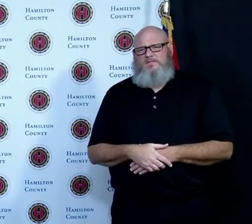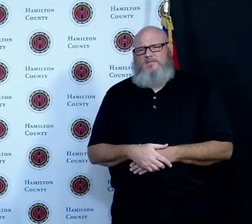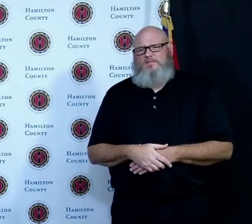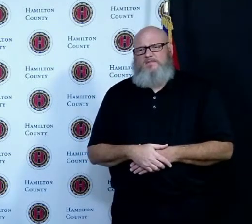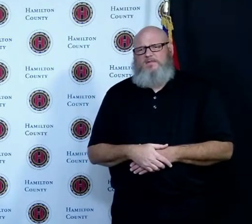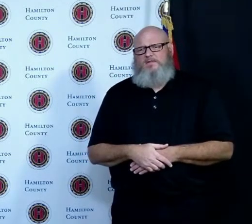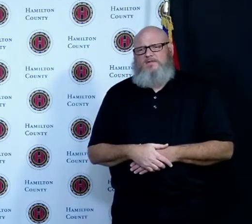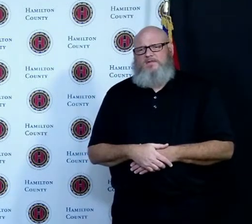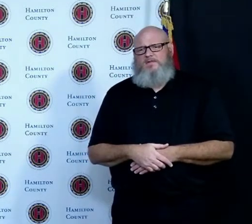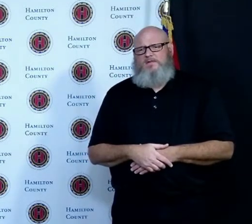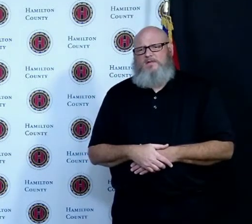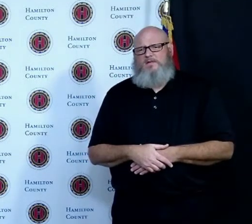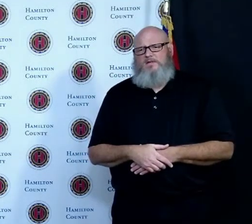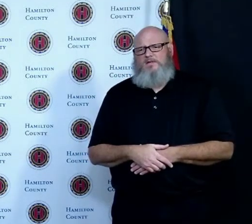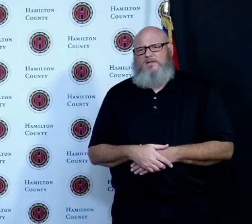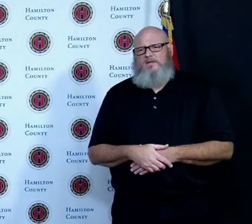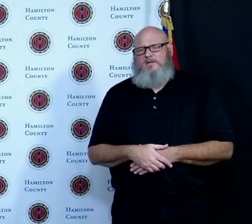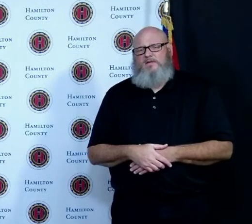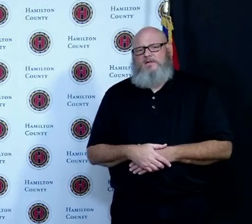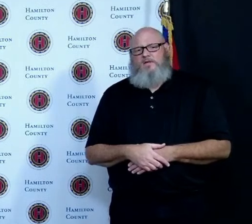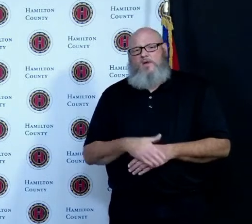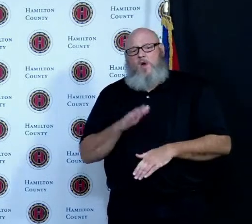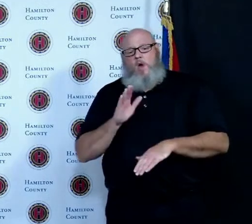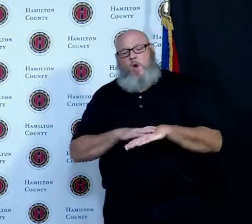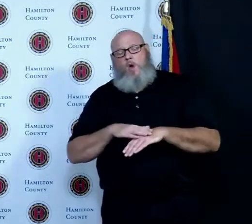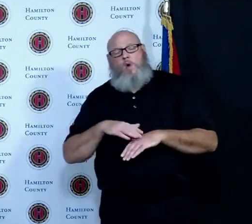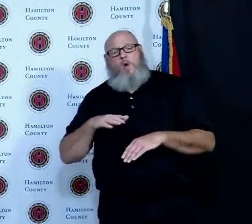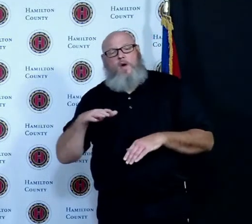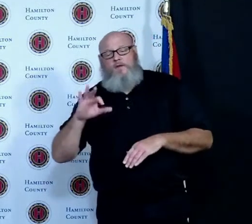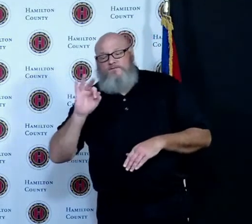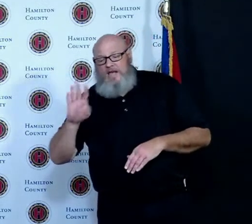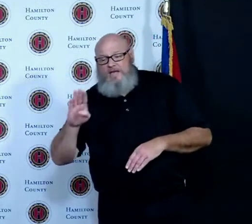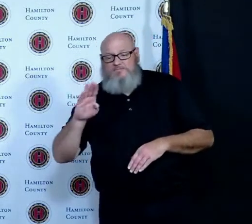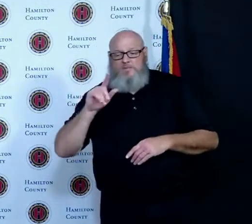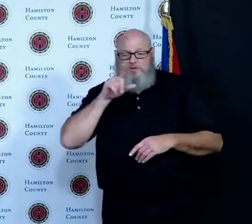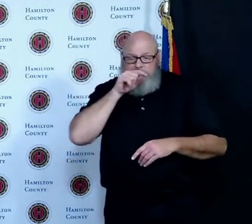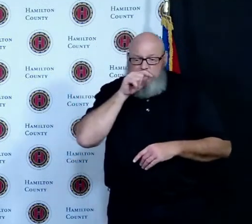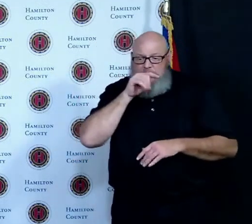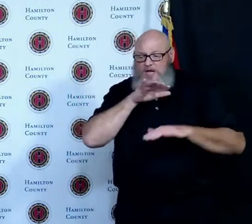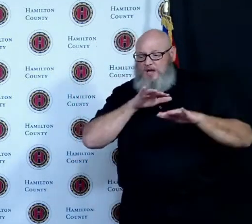earlier this week about it is that we're hearing that in some of these pharmacies that